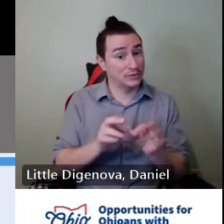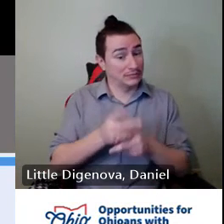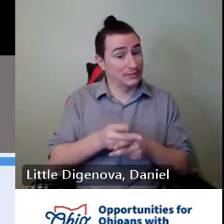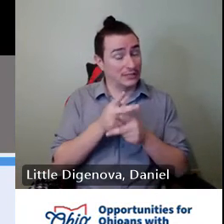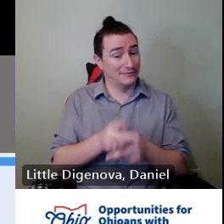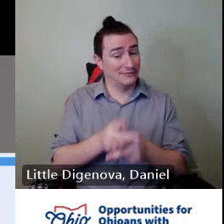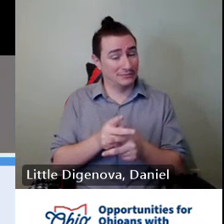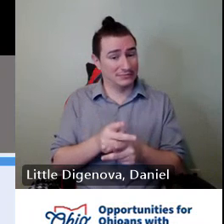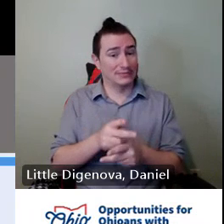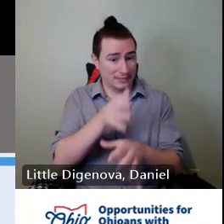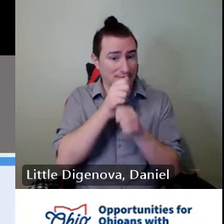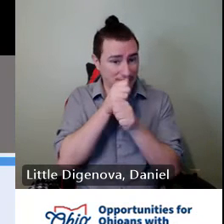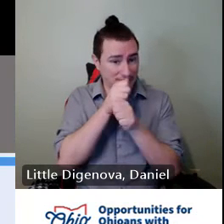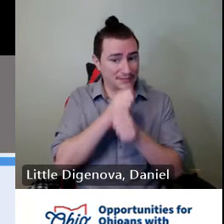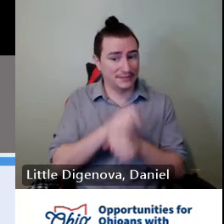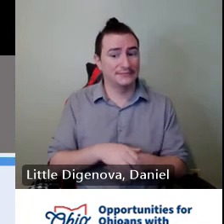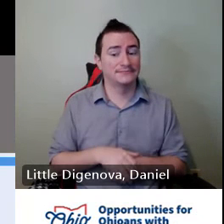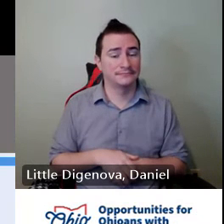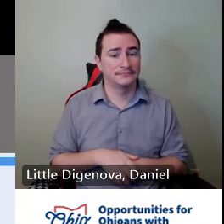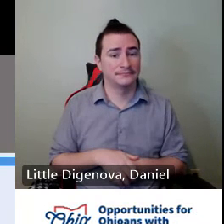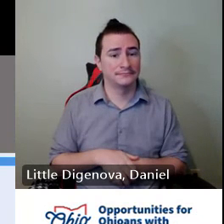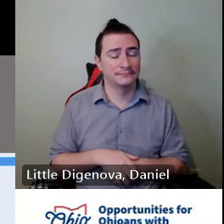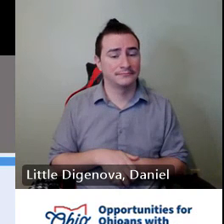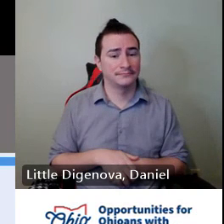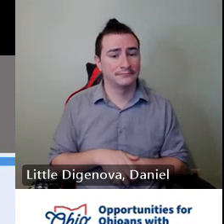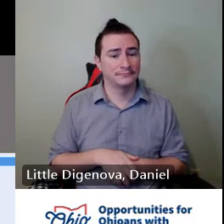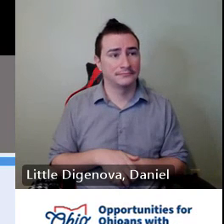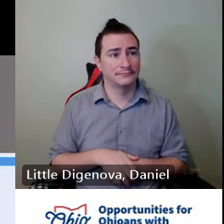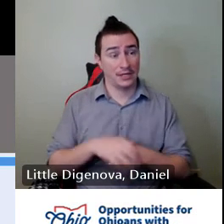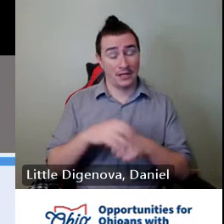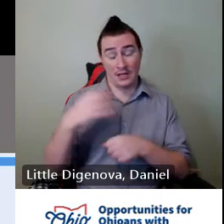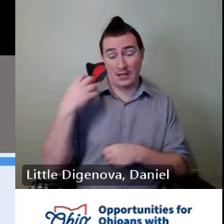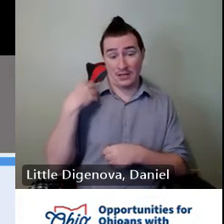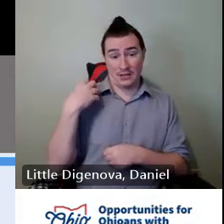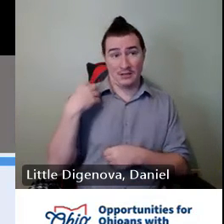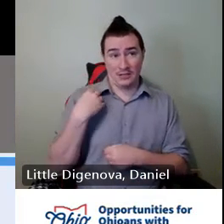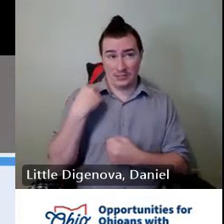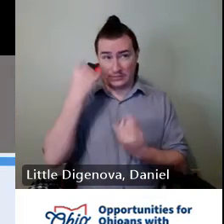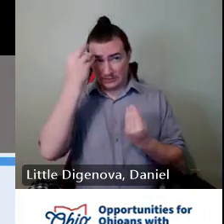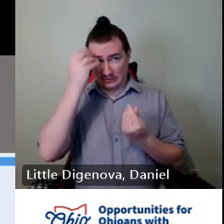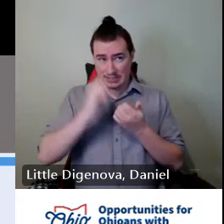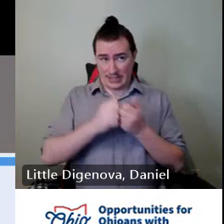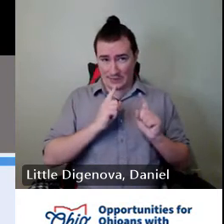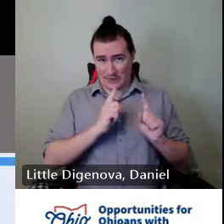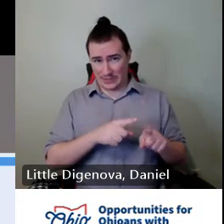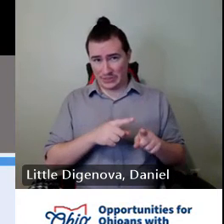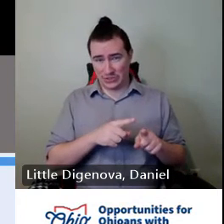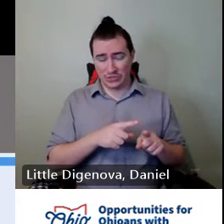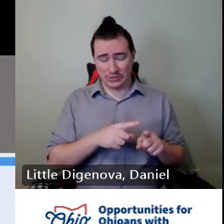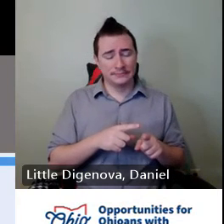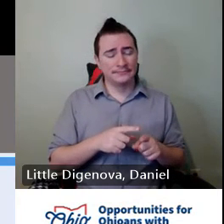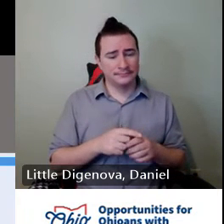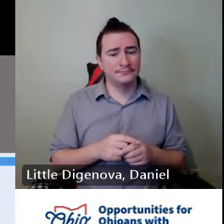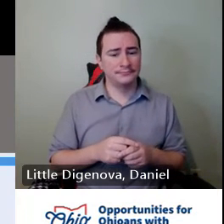When considering this, the employer may want to think about how they prefer supervisors and staff who implement